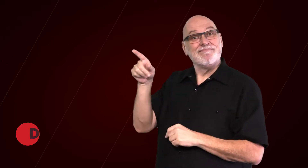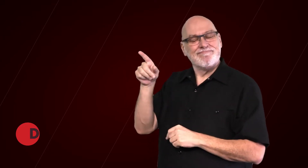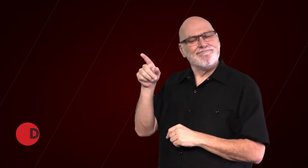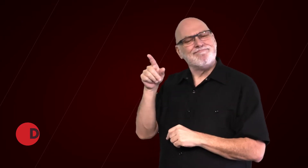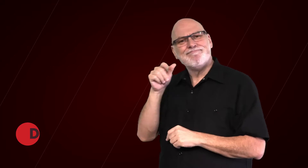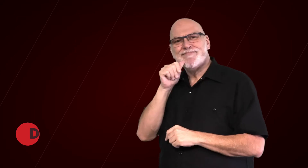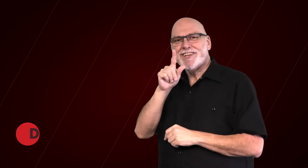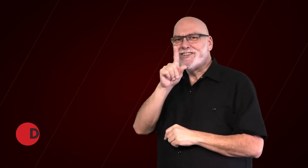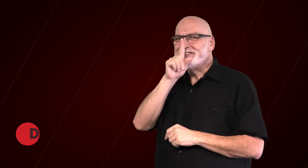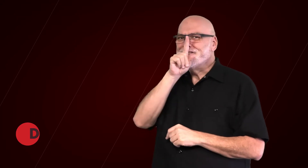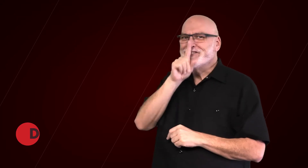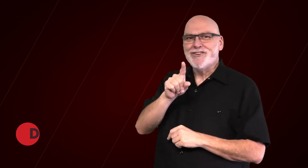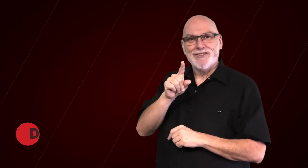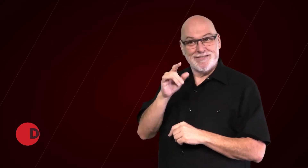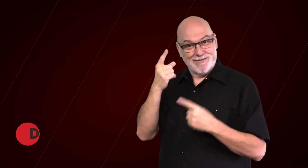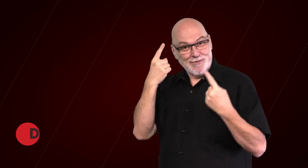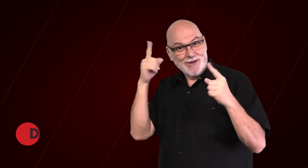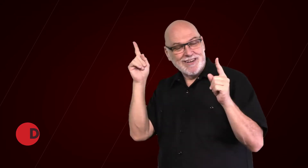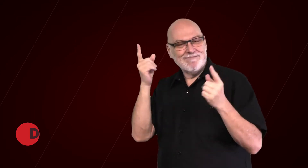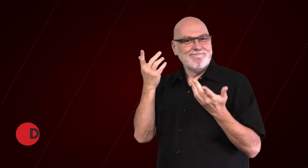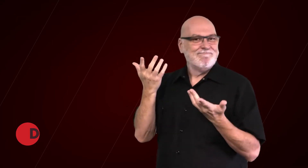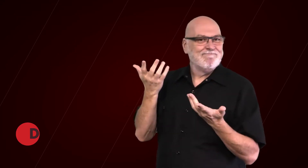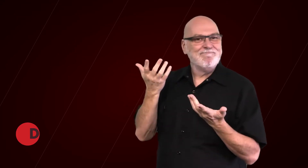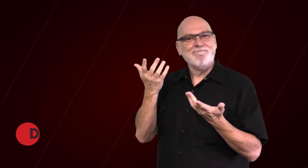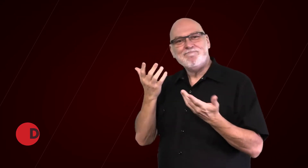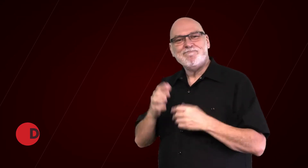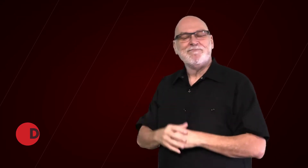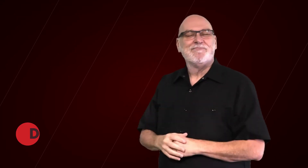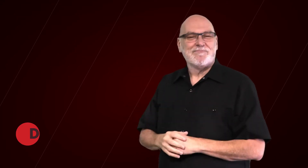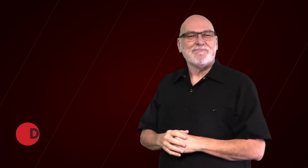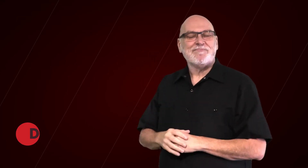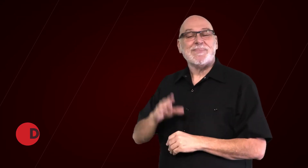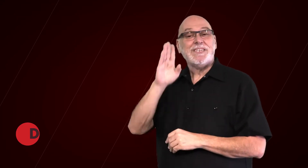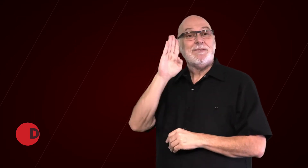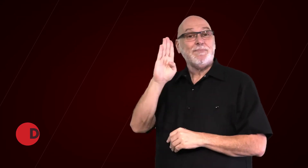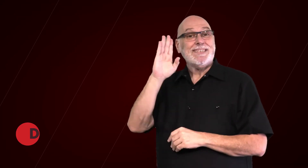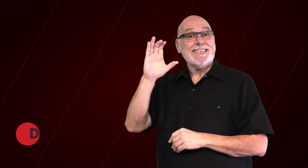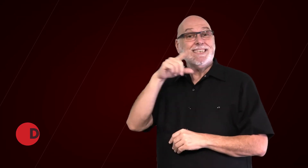He wasn't sure.